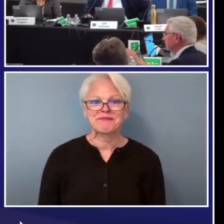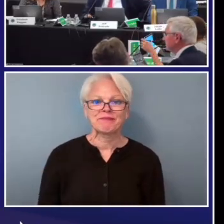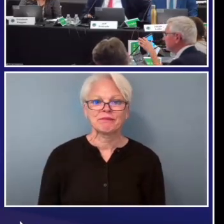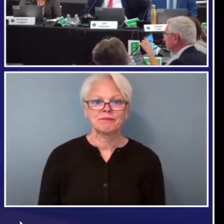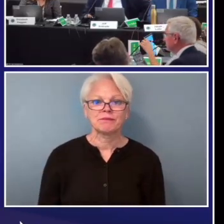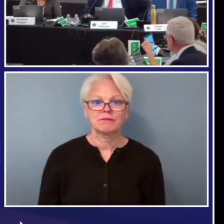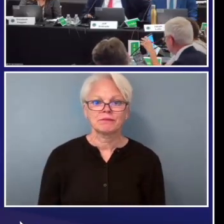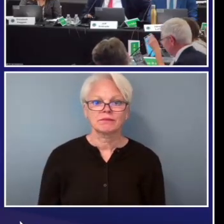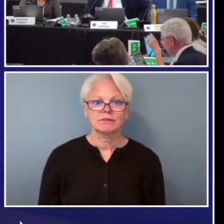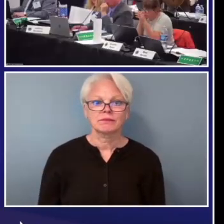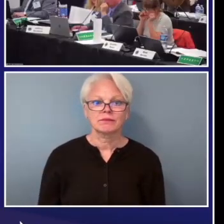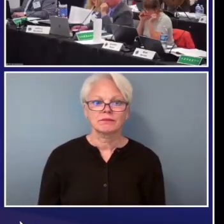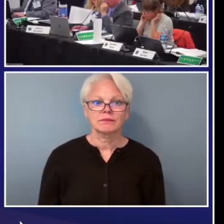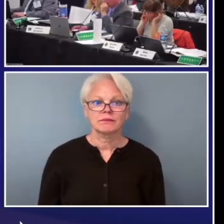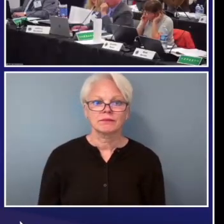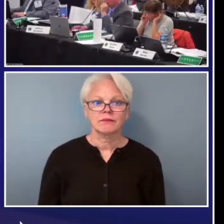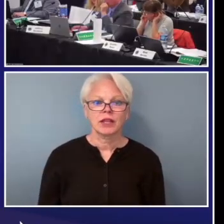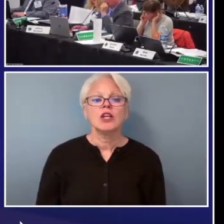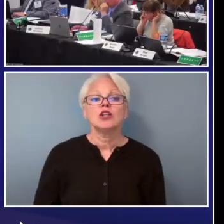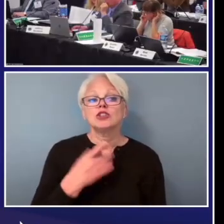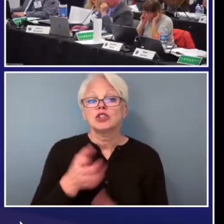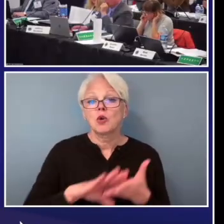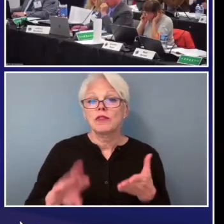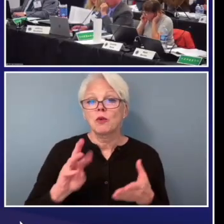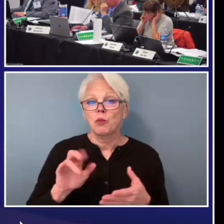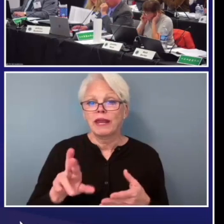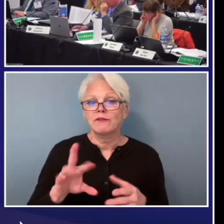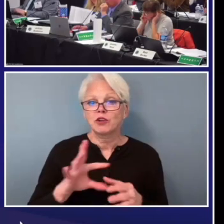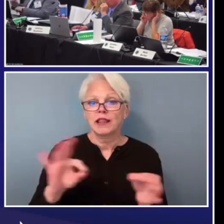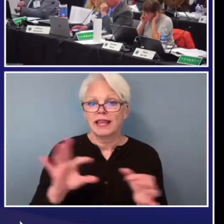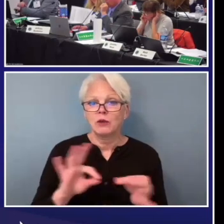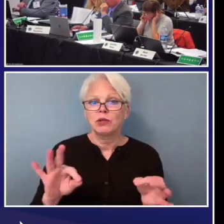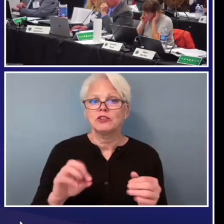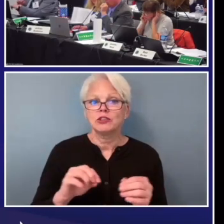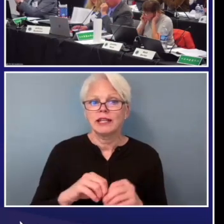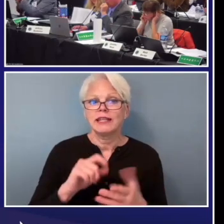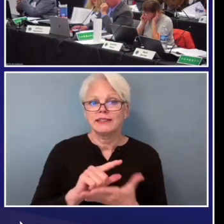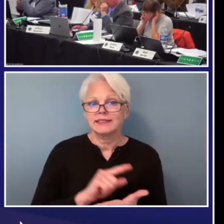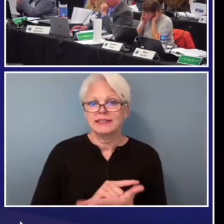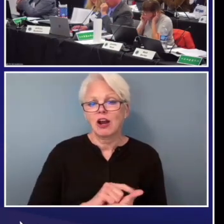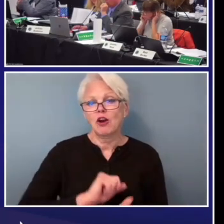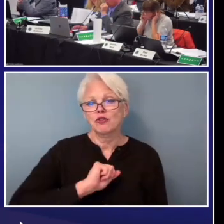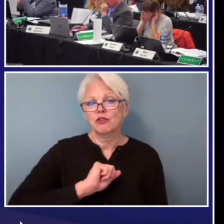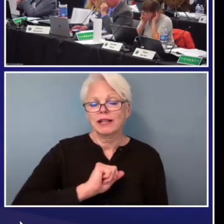Um, so the waiver language is in the statutes, so I'm reluctant to support its removal, but